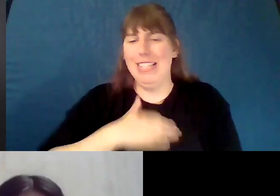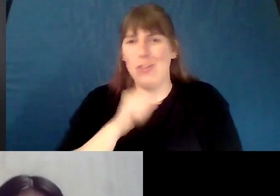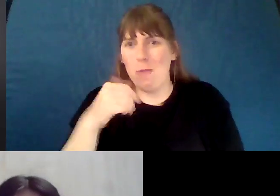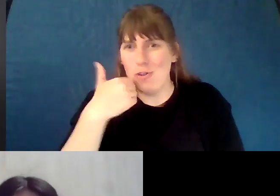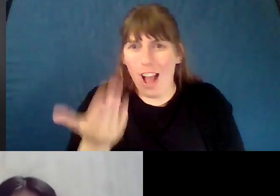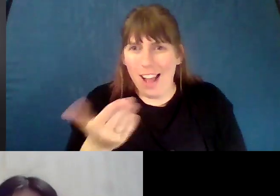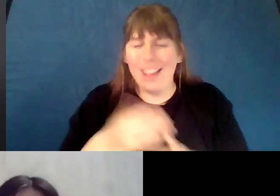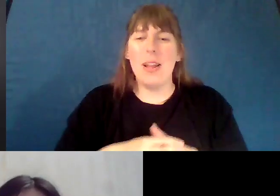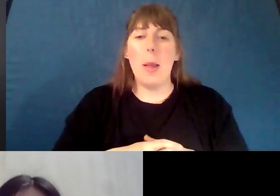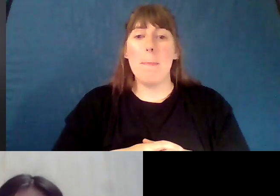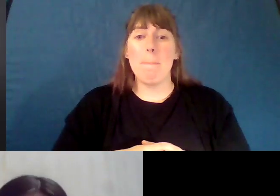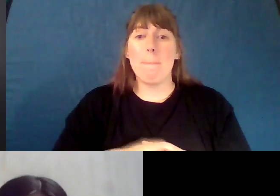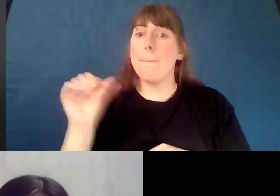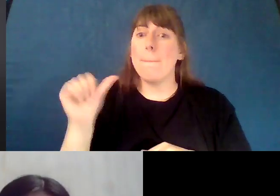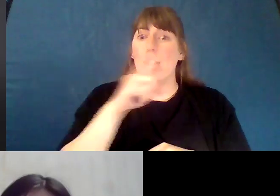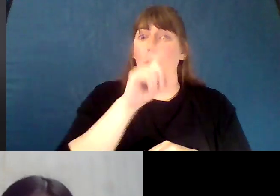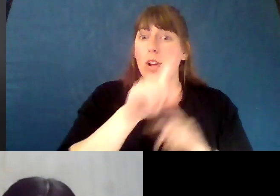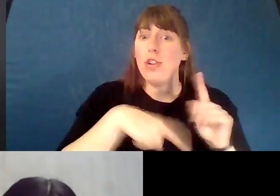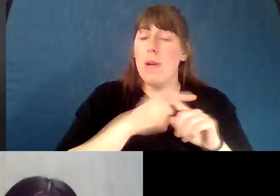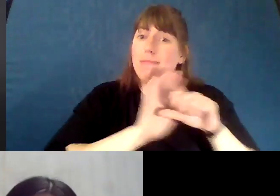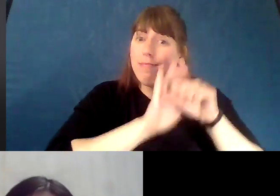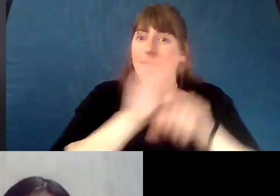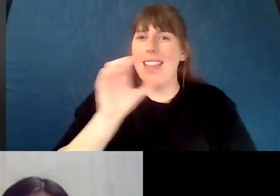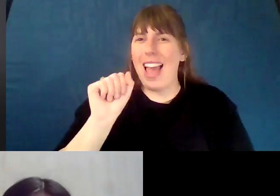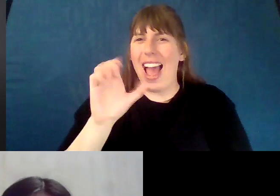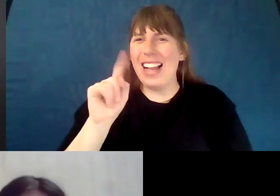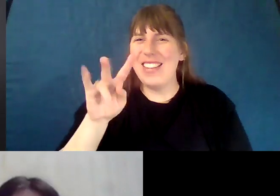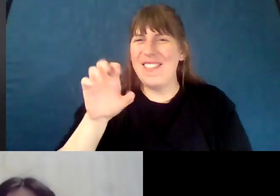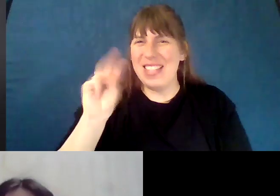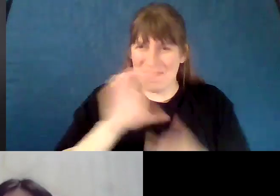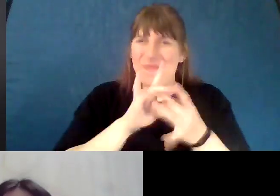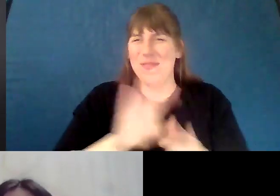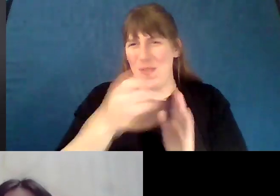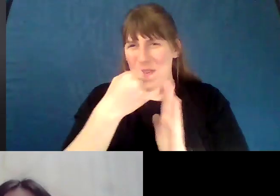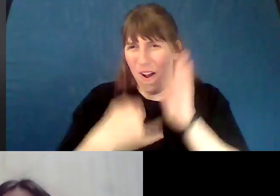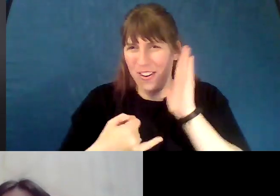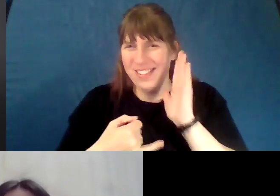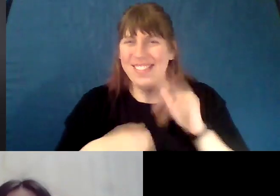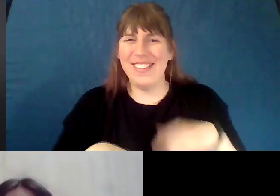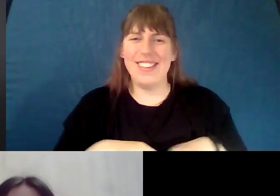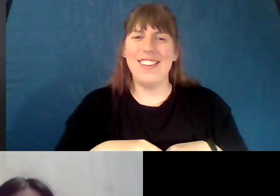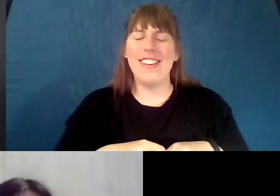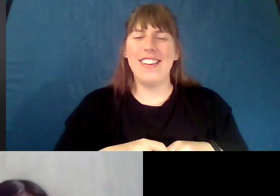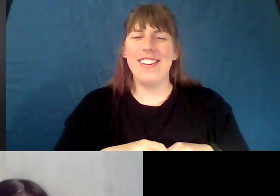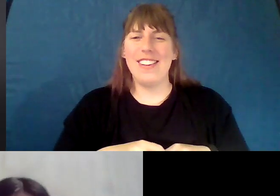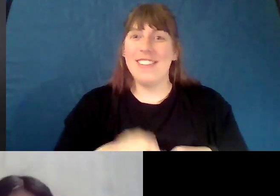Pia's question about the activism embedded in your art. And yeah, do you want to talk about that?